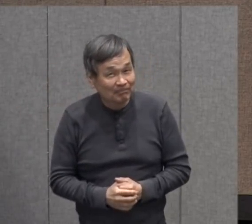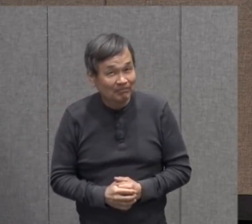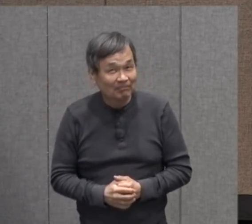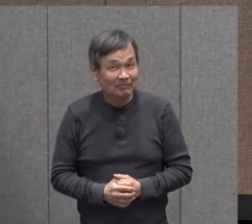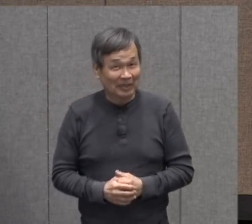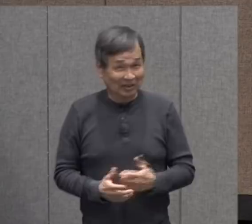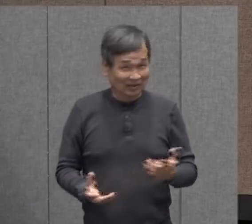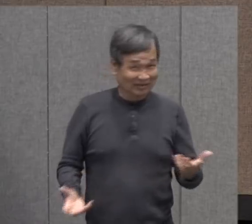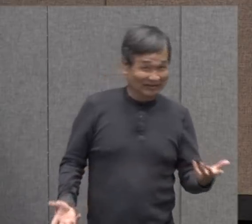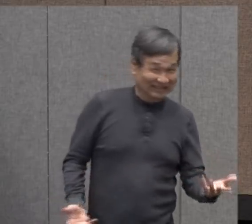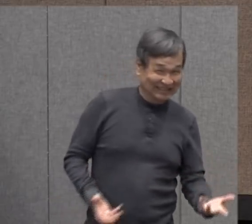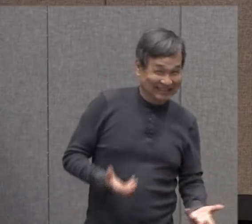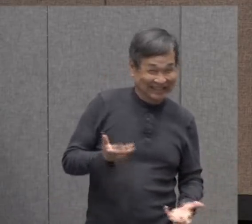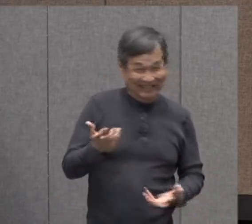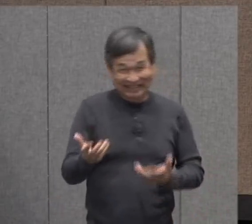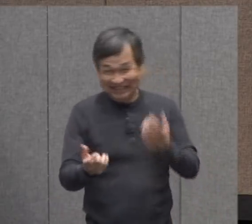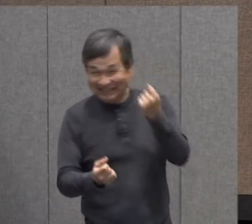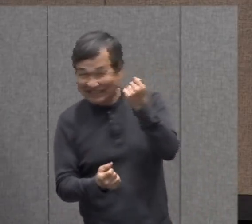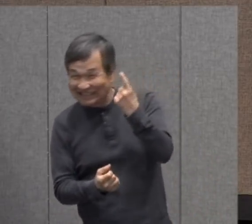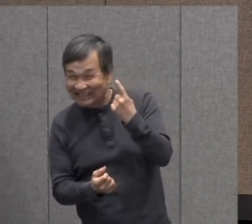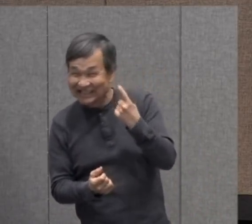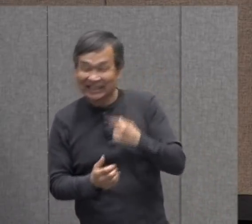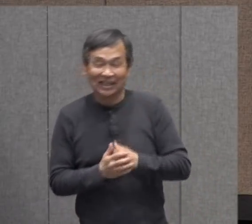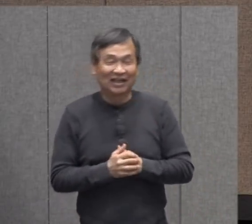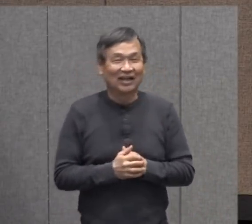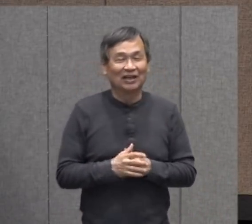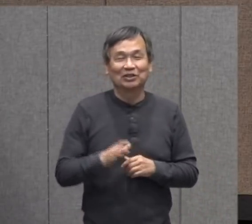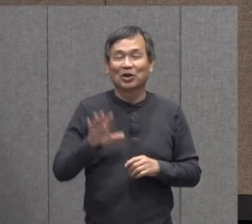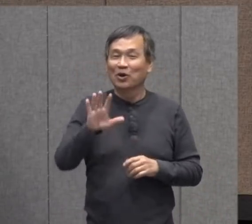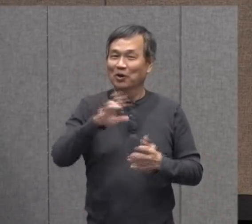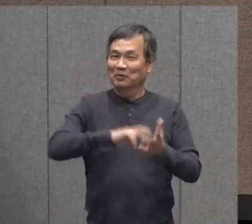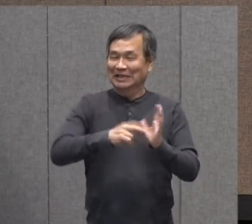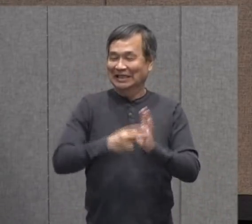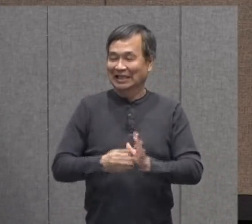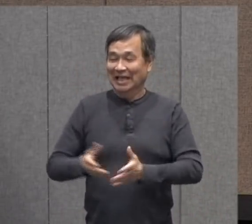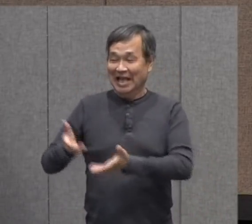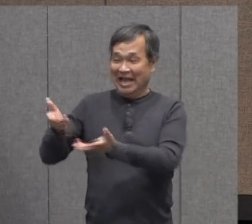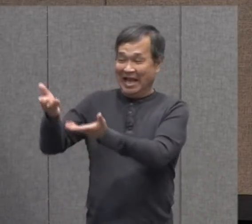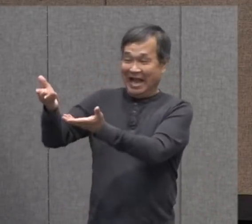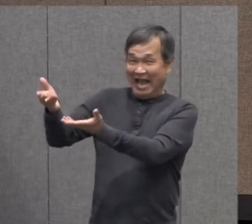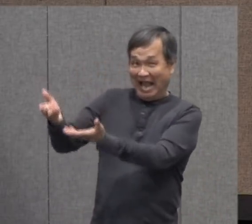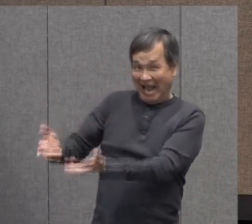Does that make sense? So, the heavier or the more mass the object,